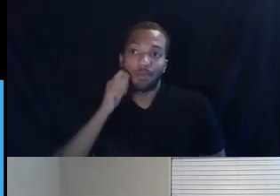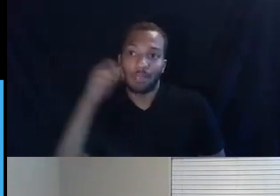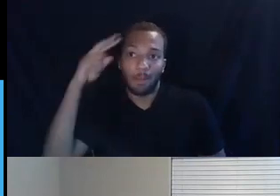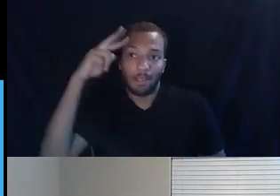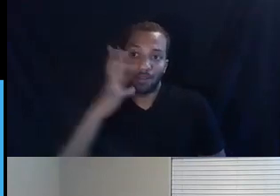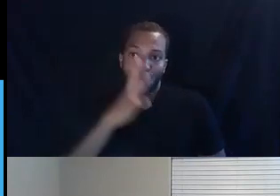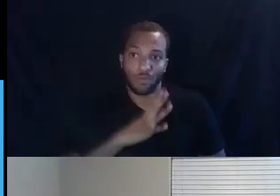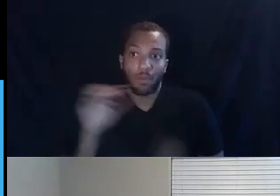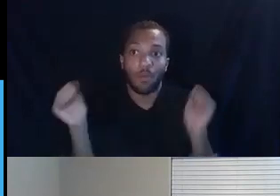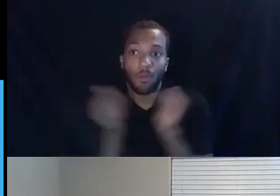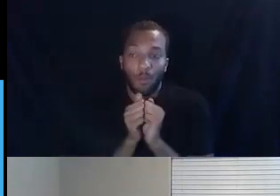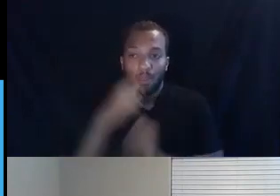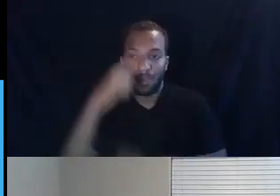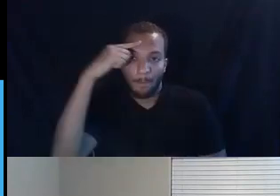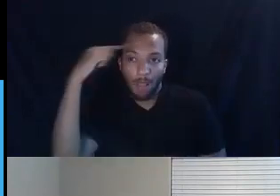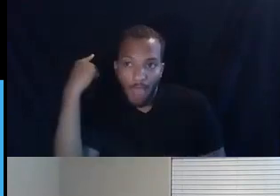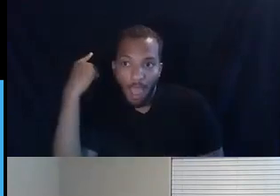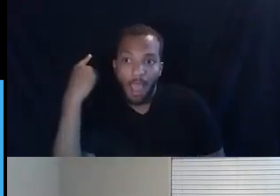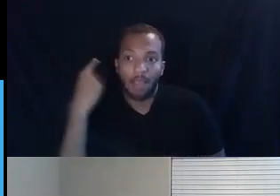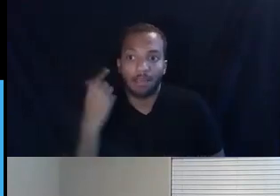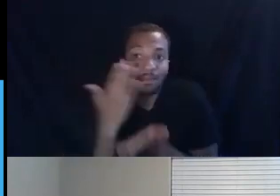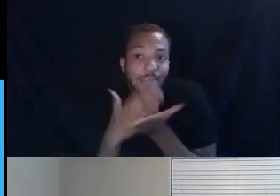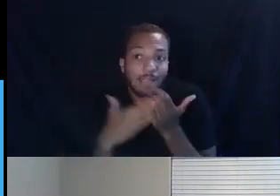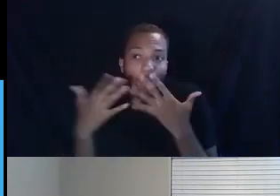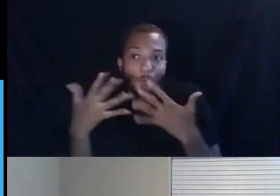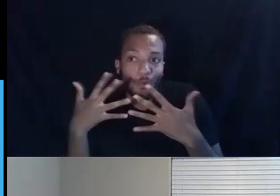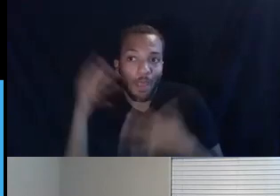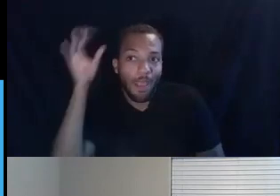with black and some gray hairs with glasses.